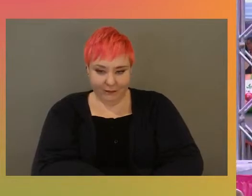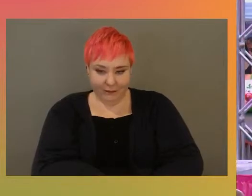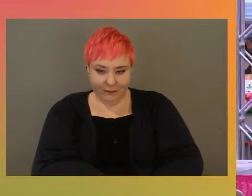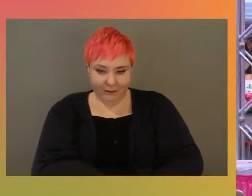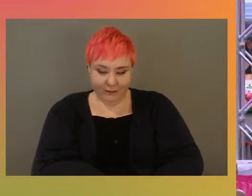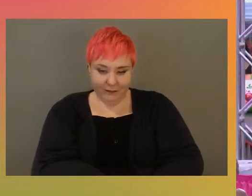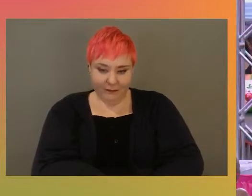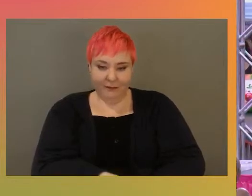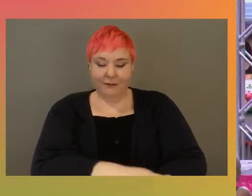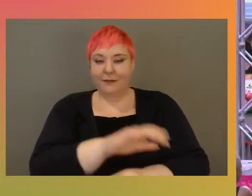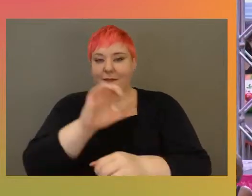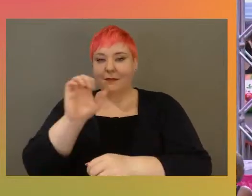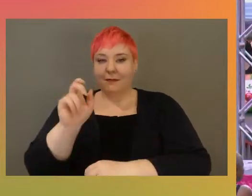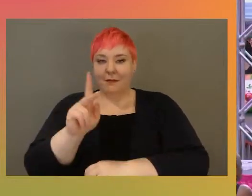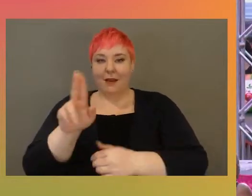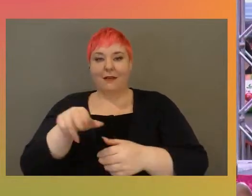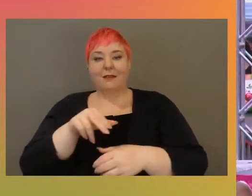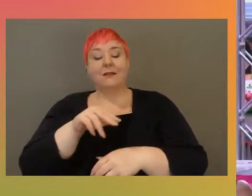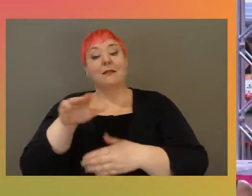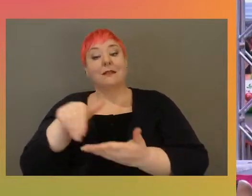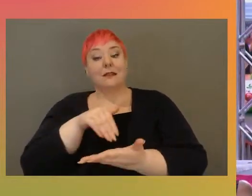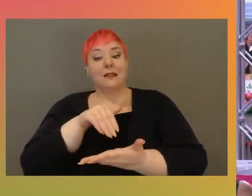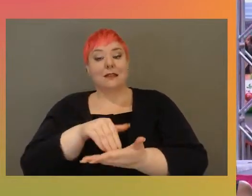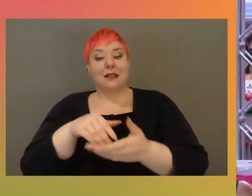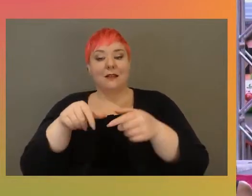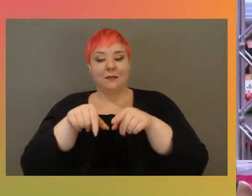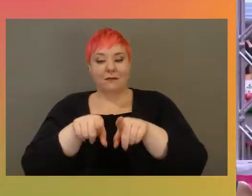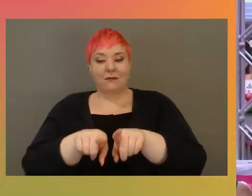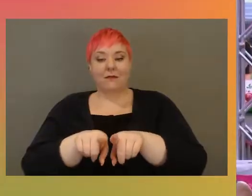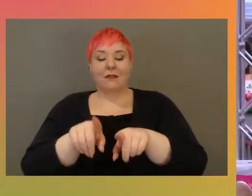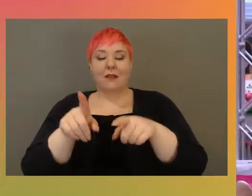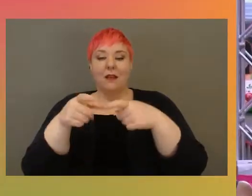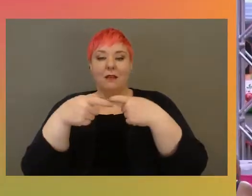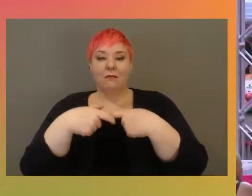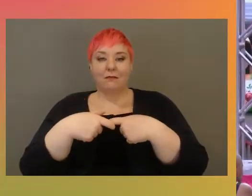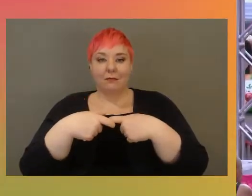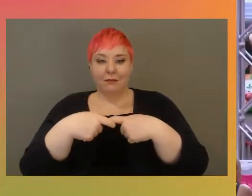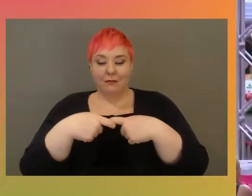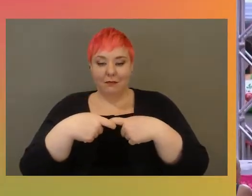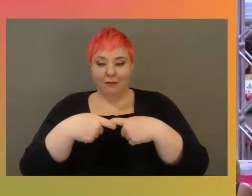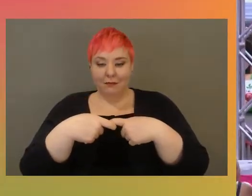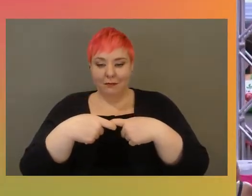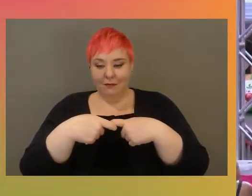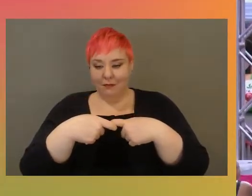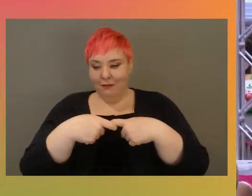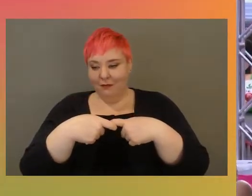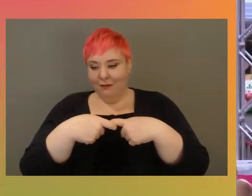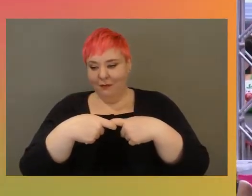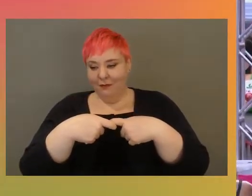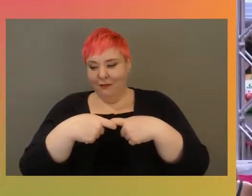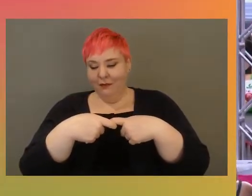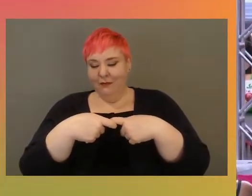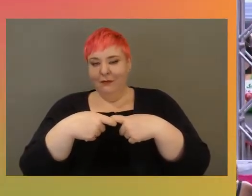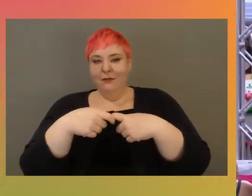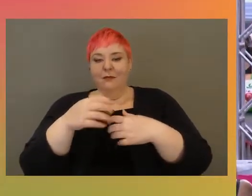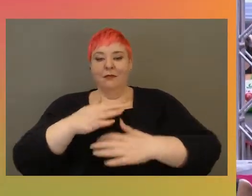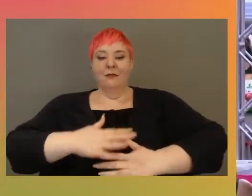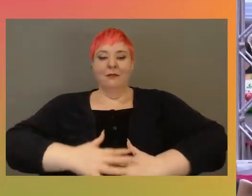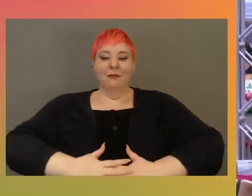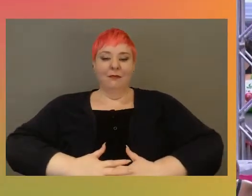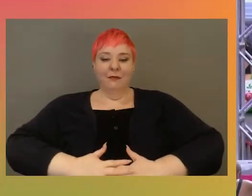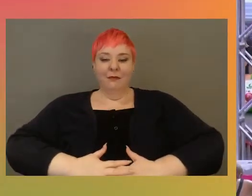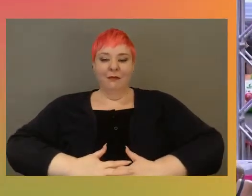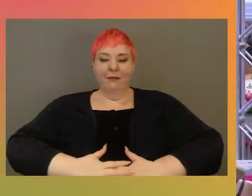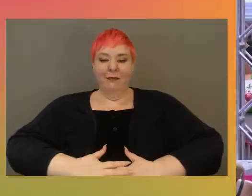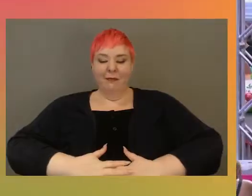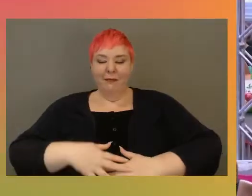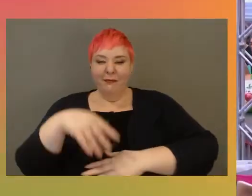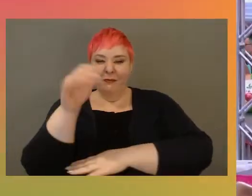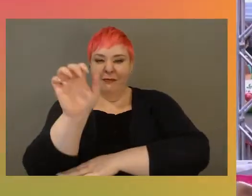TO THE LEFT.